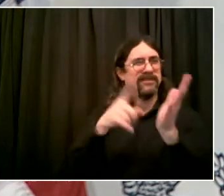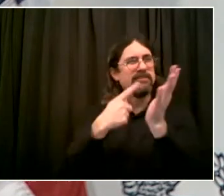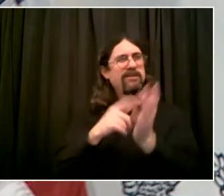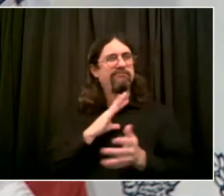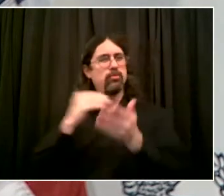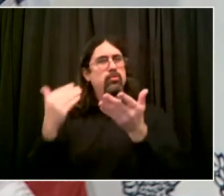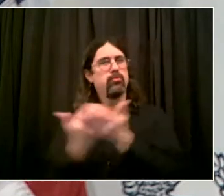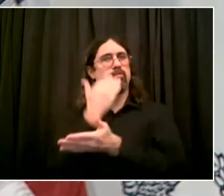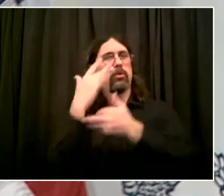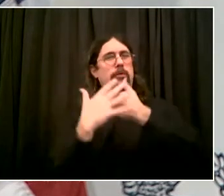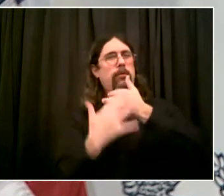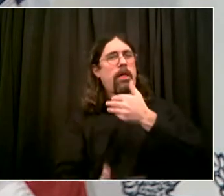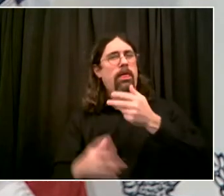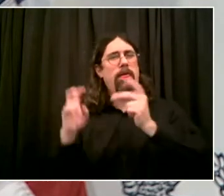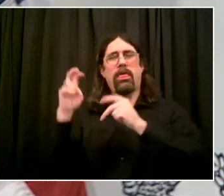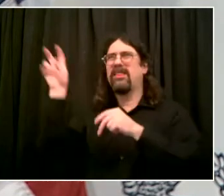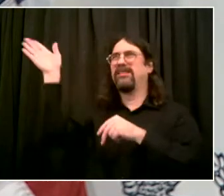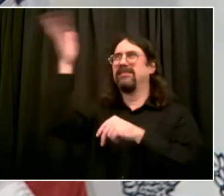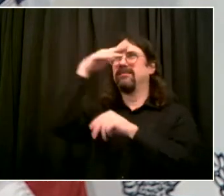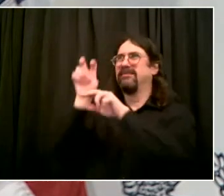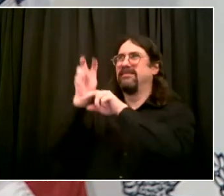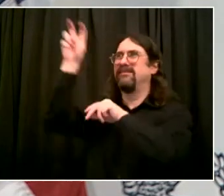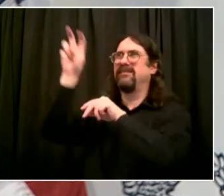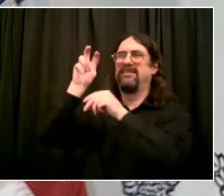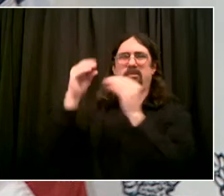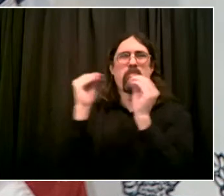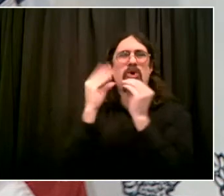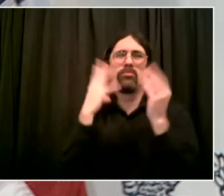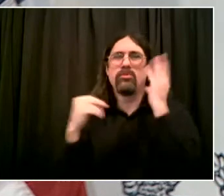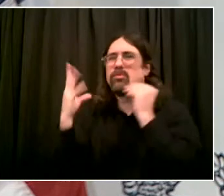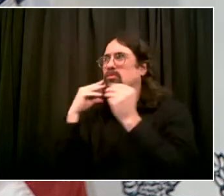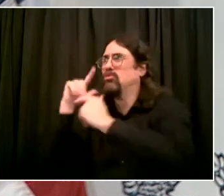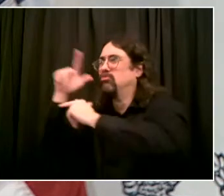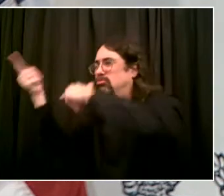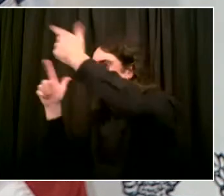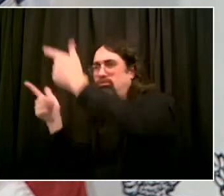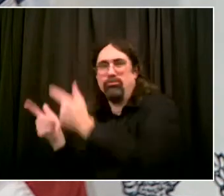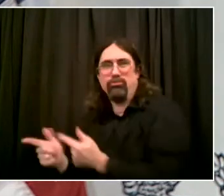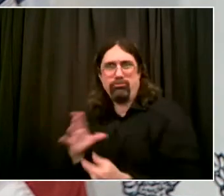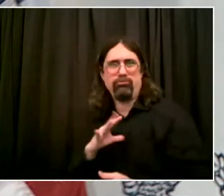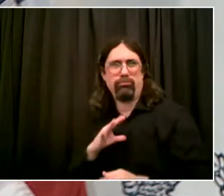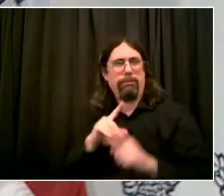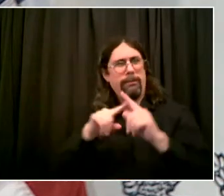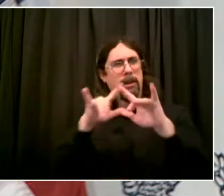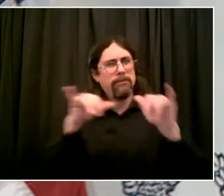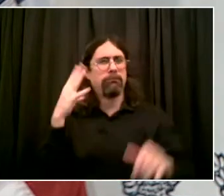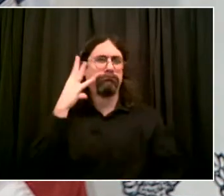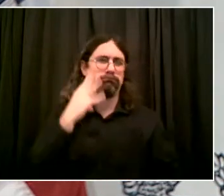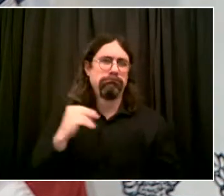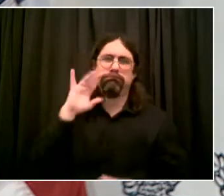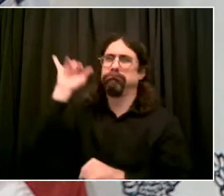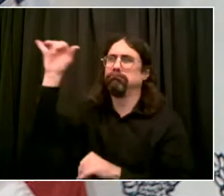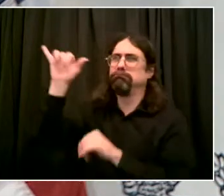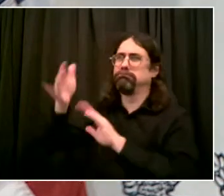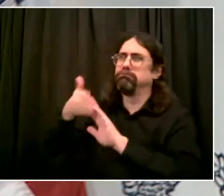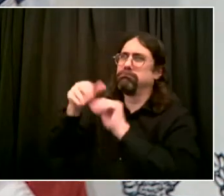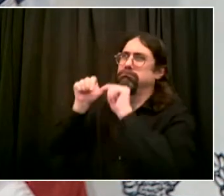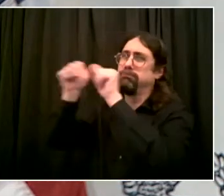REREALLY Y LOOKKNGI FOR THE RIGHT FIT I. THINK THIS PROCESS FUNDAMENTALLY CHANANESG THE REALITY FOR THE BETTER AND TO